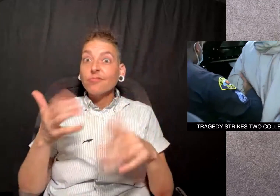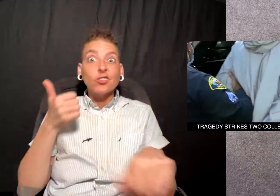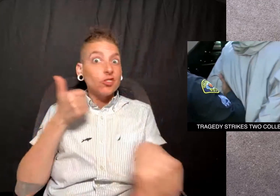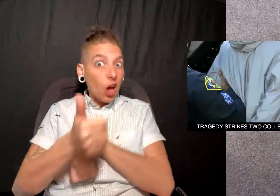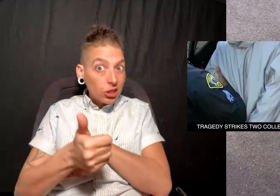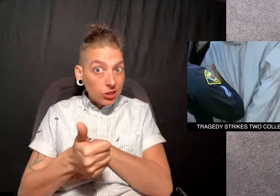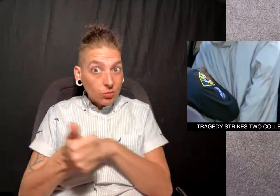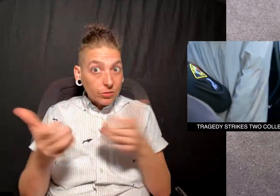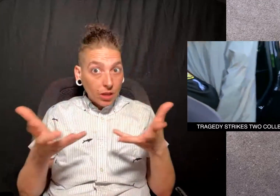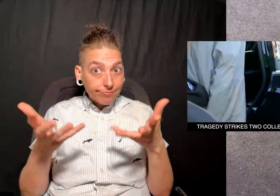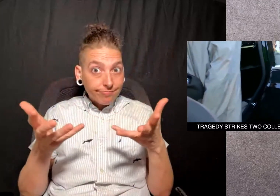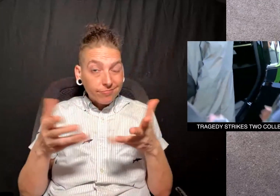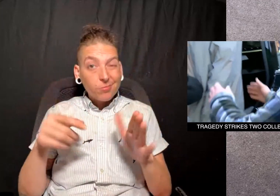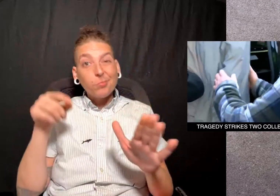Sunday and charged with murder